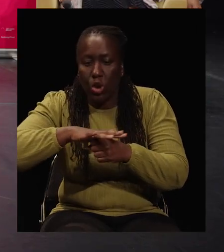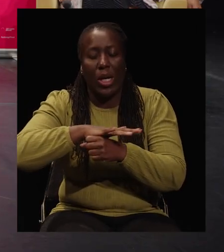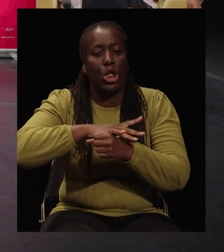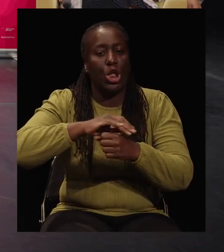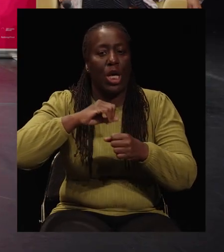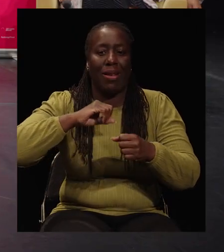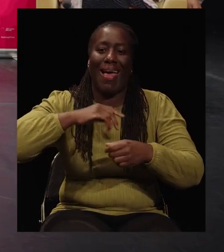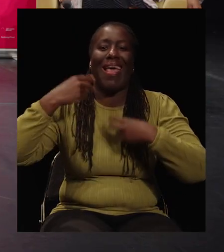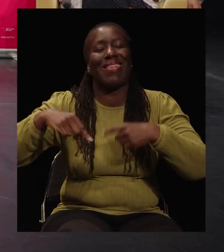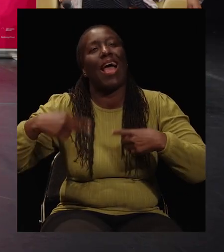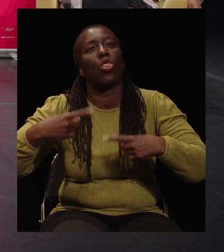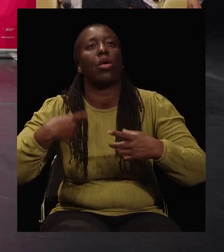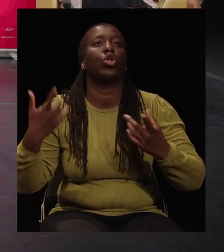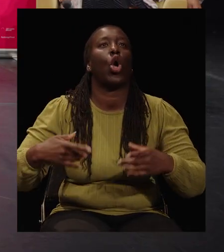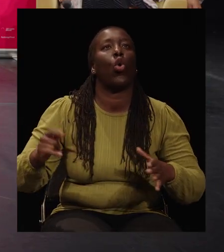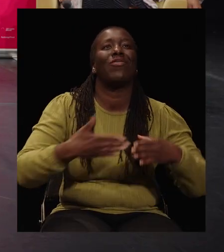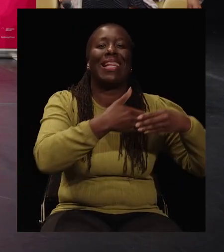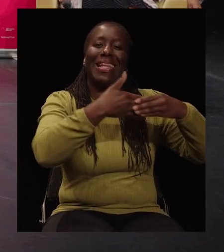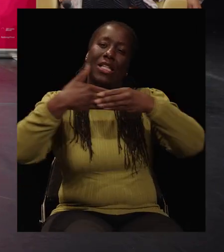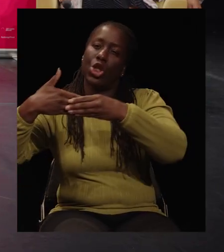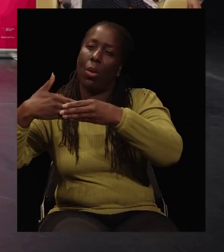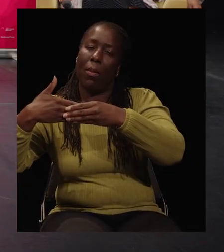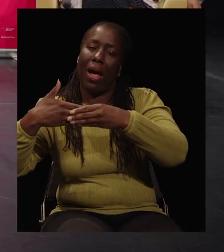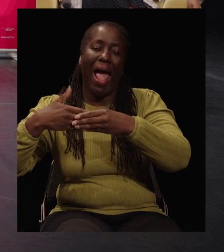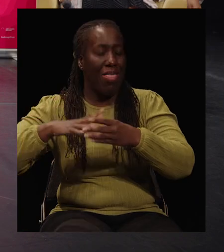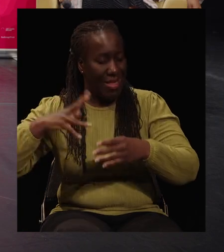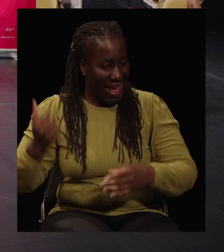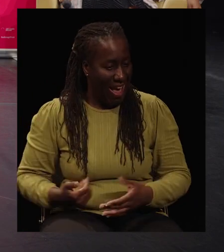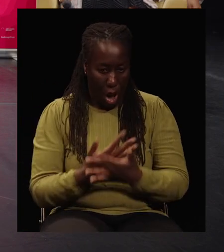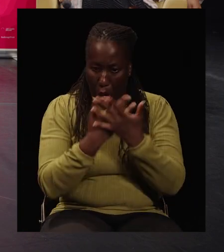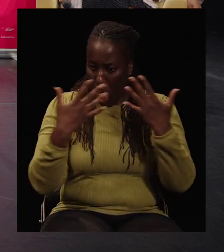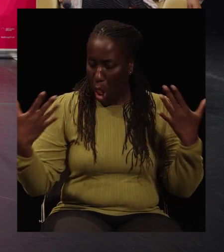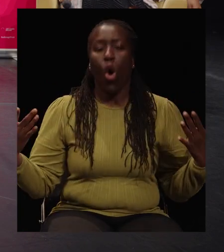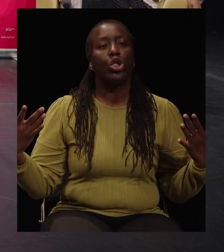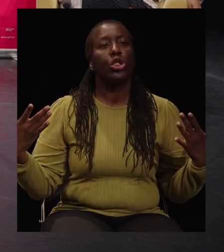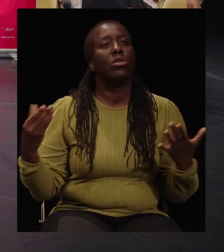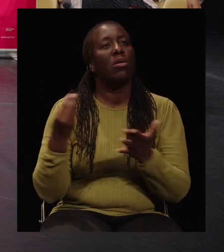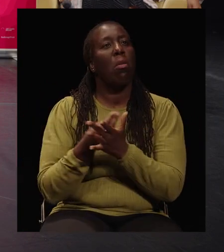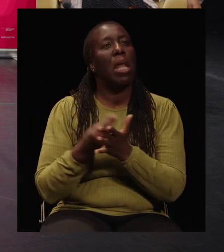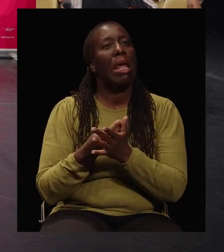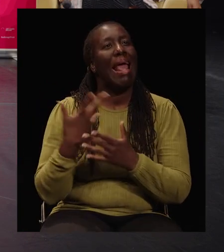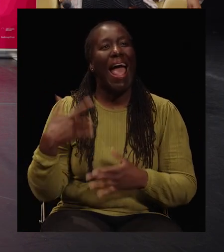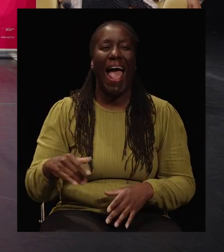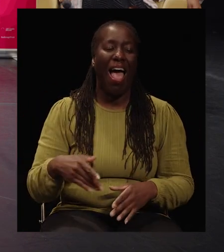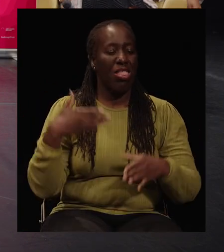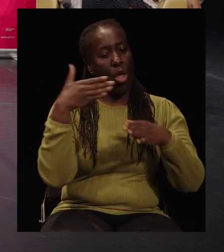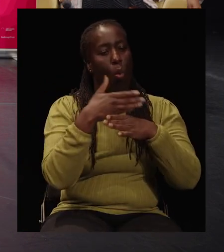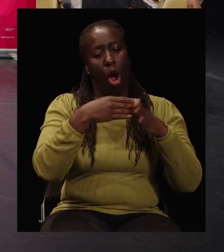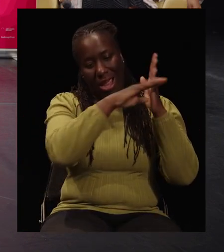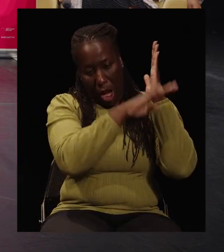and like artistic direction, and then come into quite a lot of money but still have that working class mentality, and they're still like still working class.